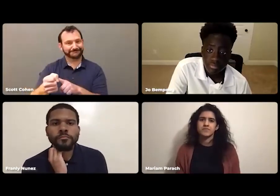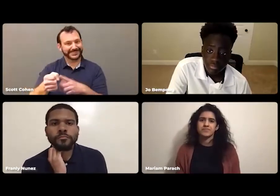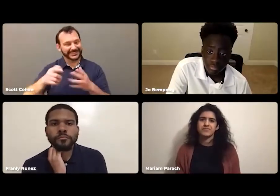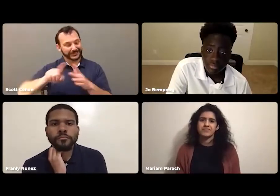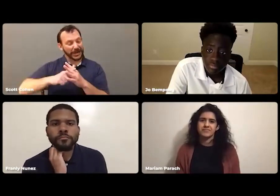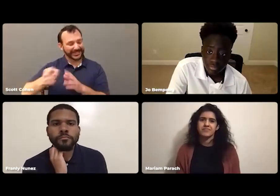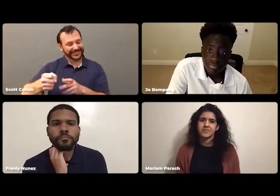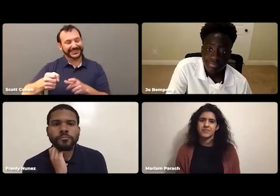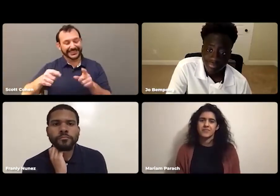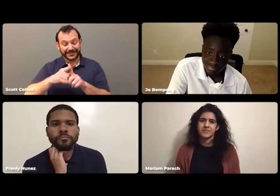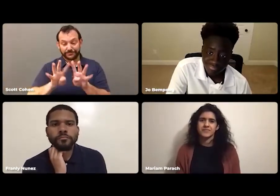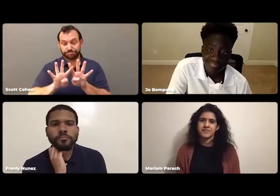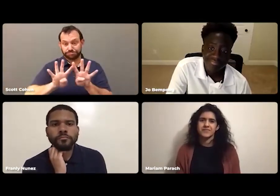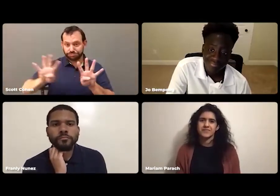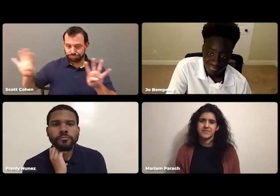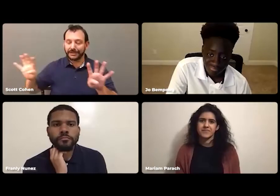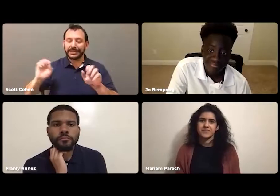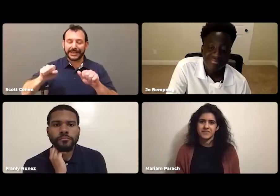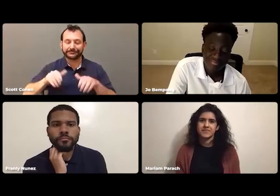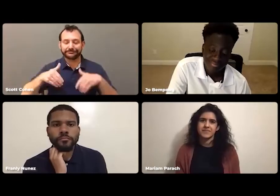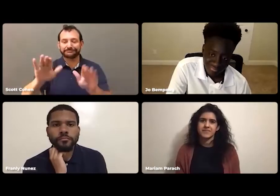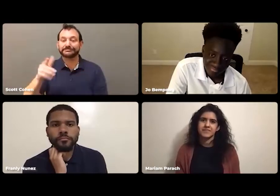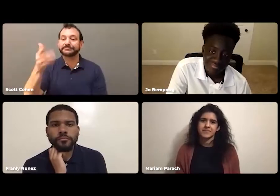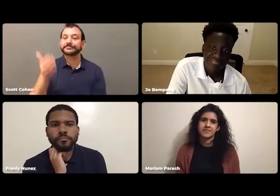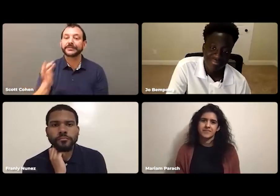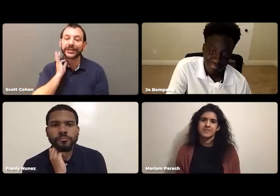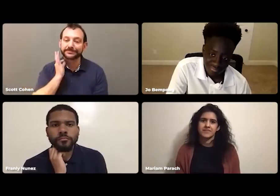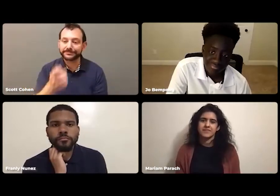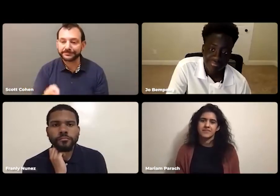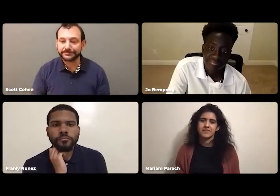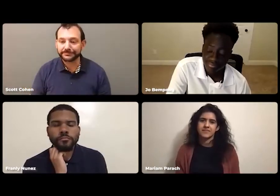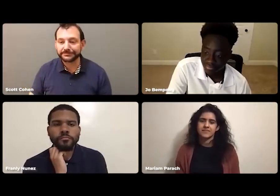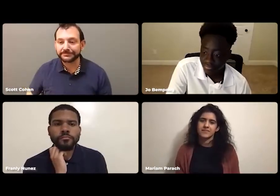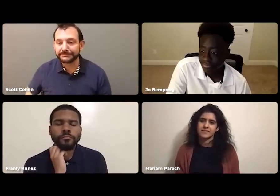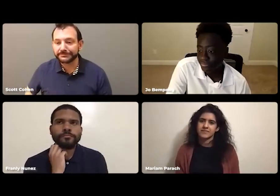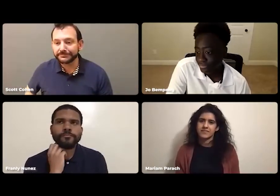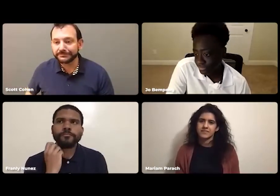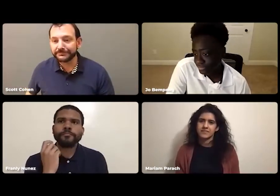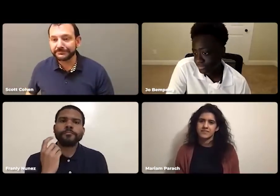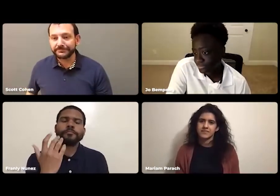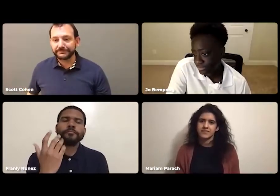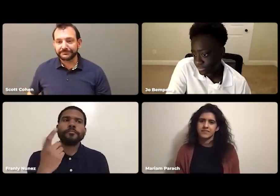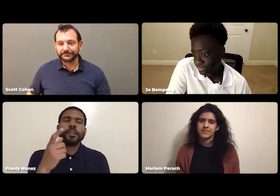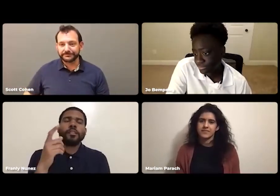I get it. Jo, there will be less tokenism later.